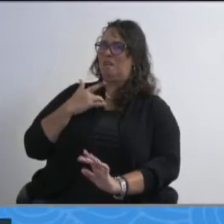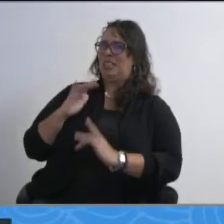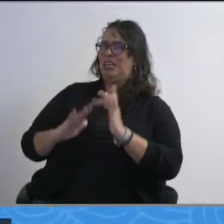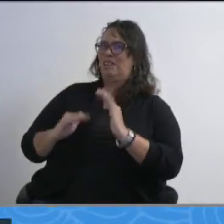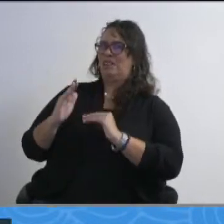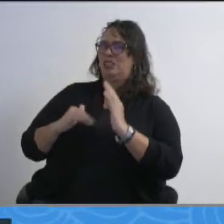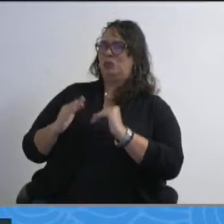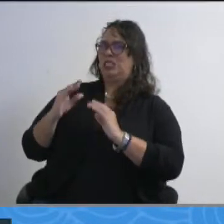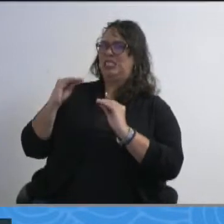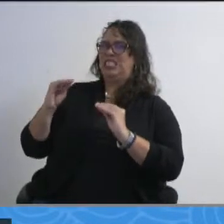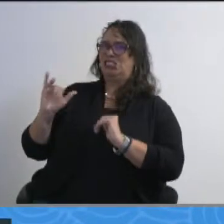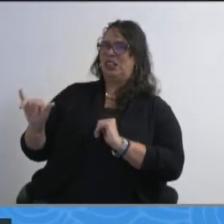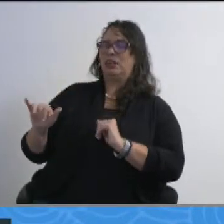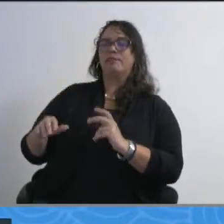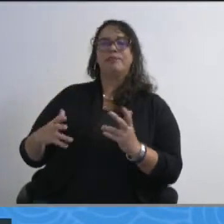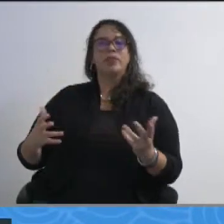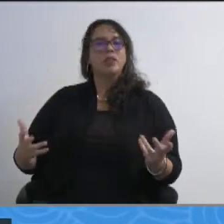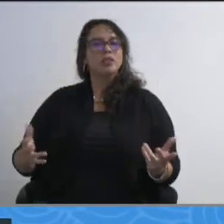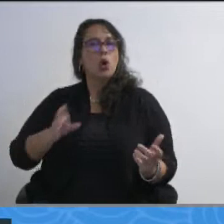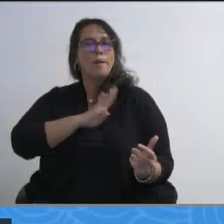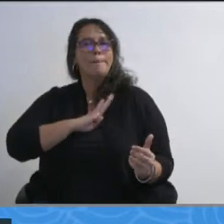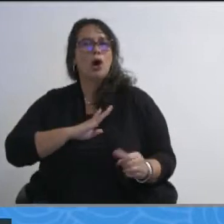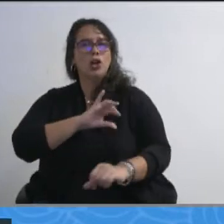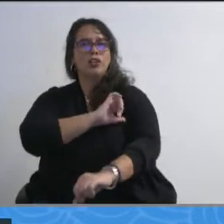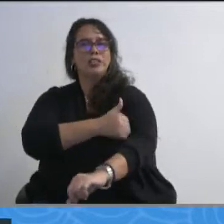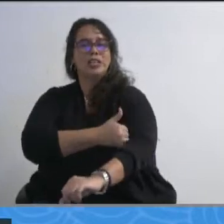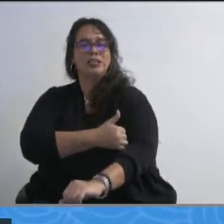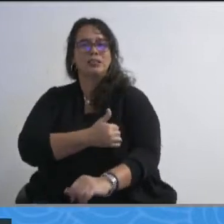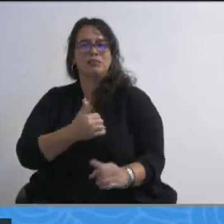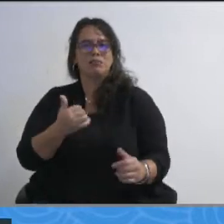It's not something that we look to do originally.